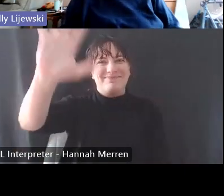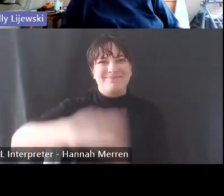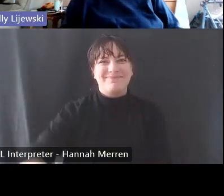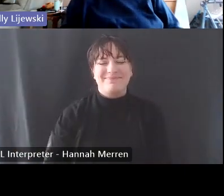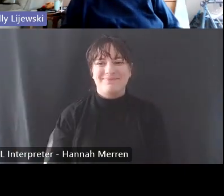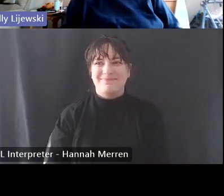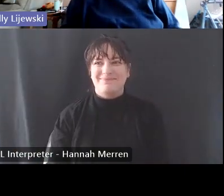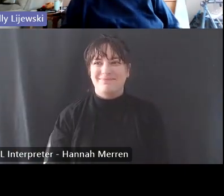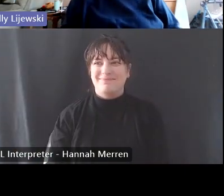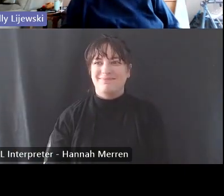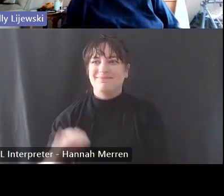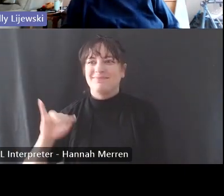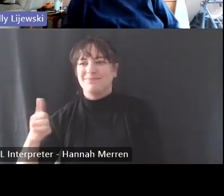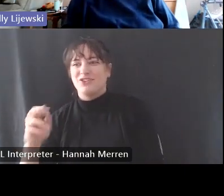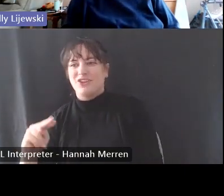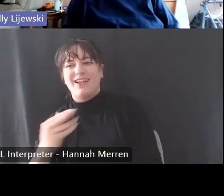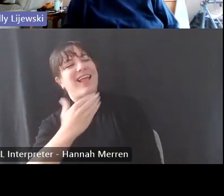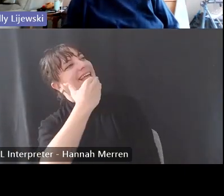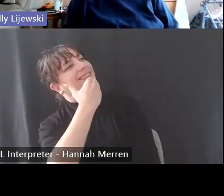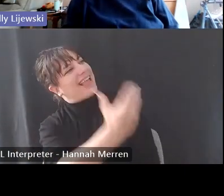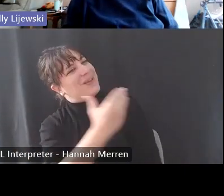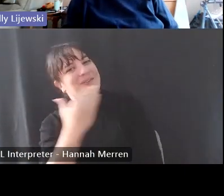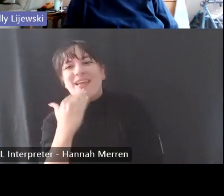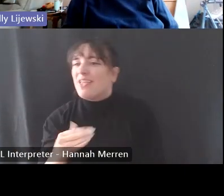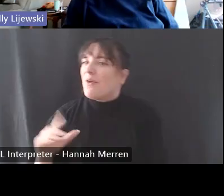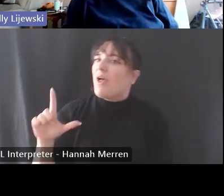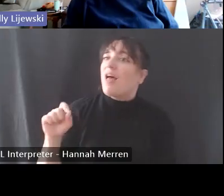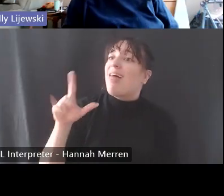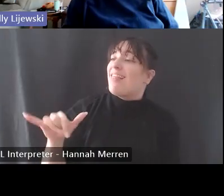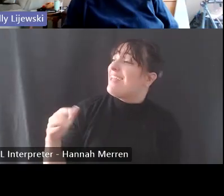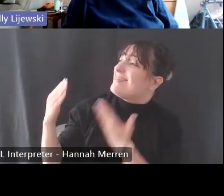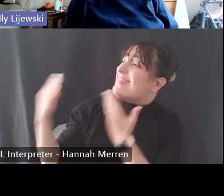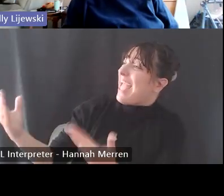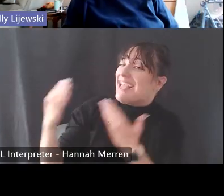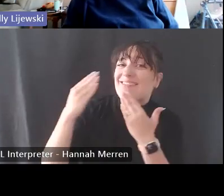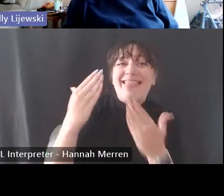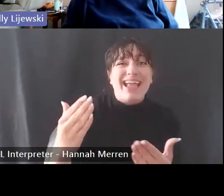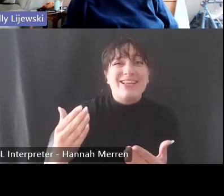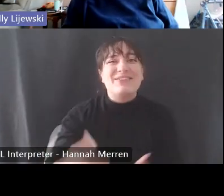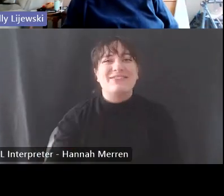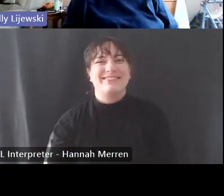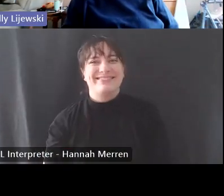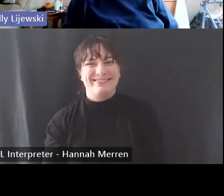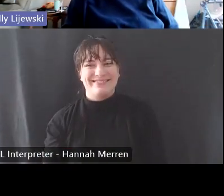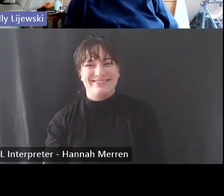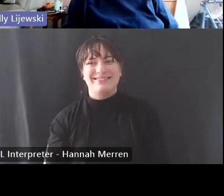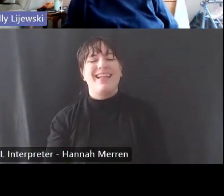Thanks, Jay. You, too. JASON EWERT: Thanks, Lolly. Thank you, Jason. Thank you, Jay. Thanks, Stephanie. Thanks, everyone.